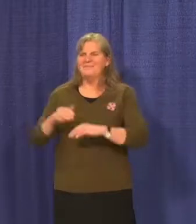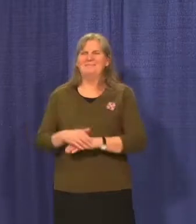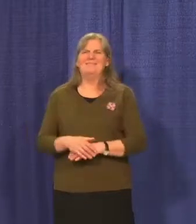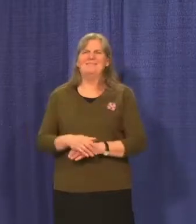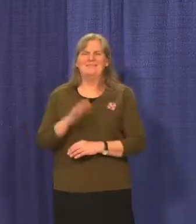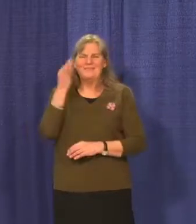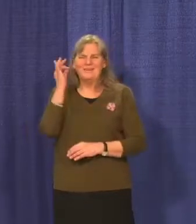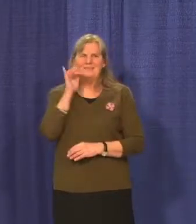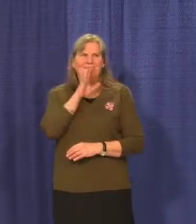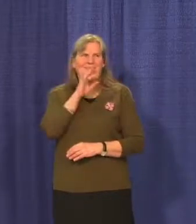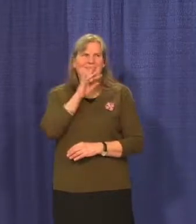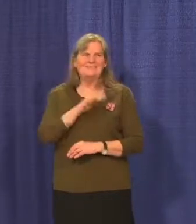Bravo!